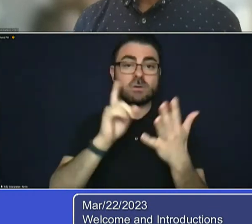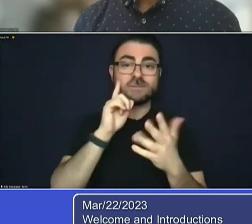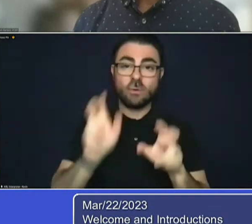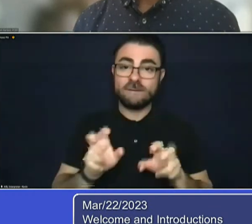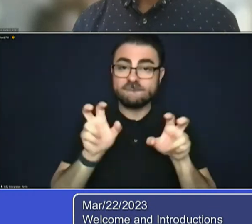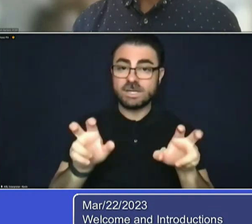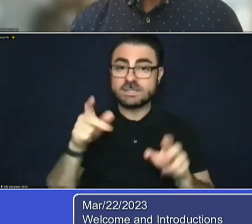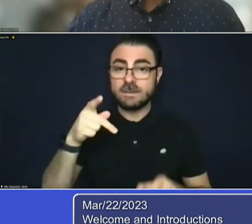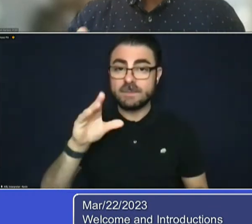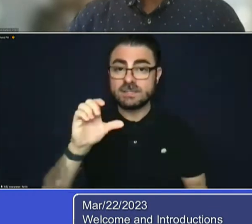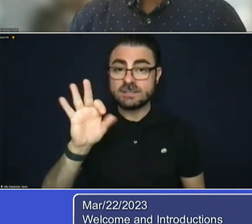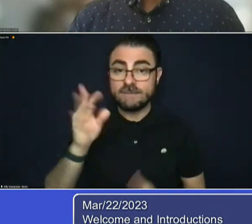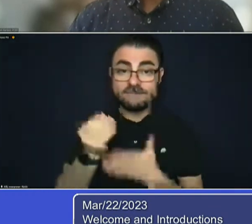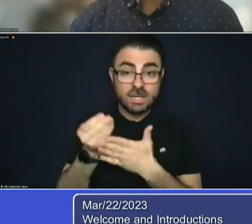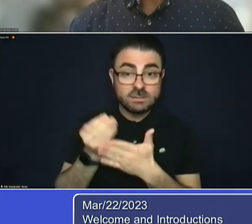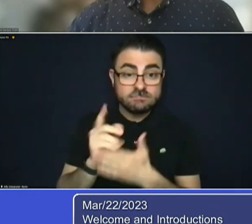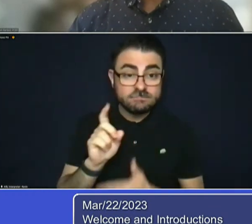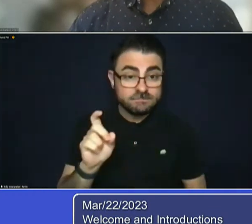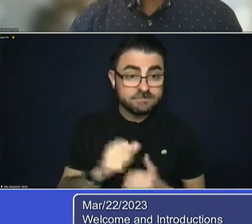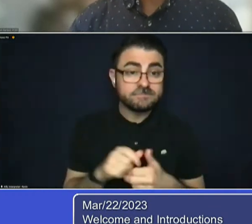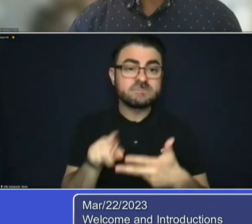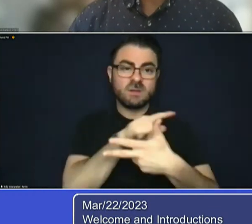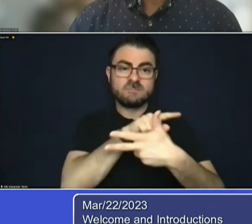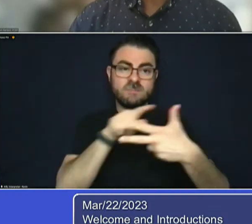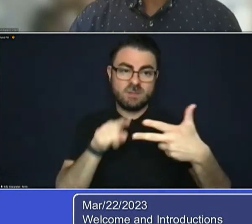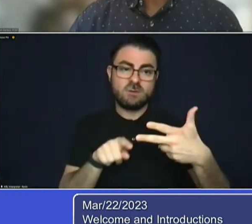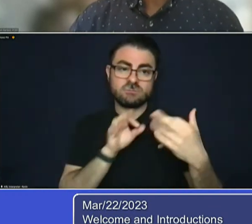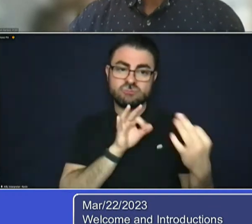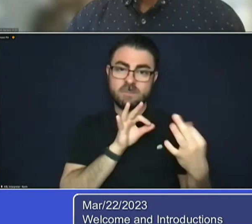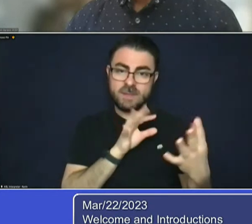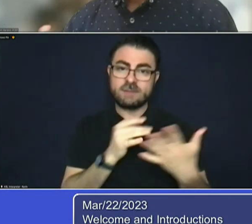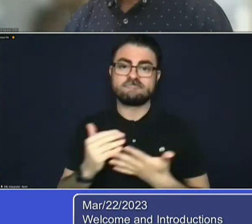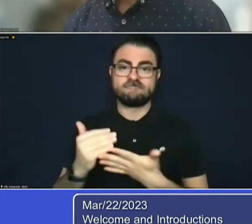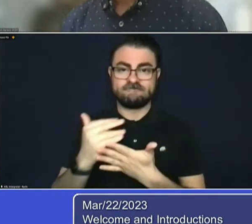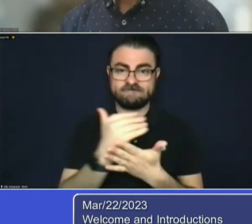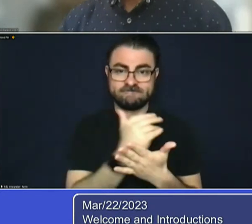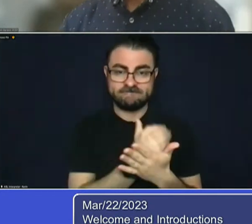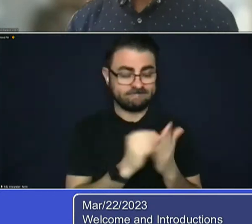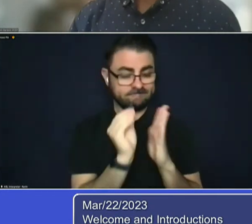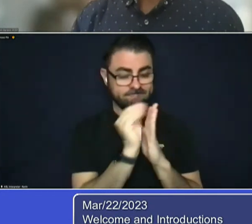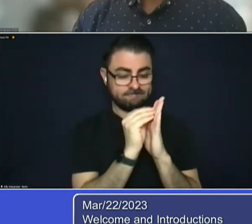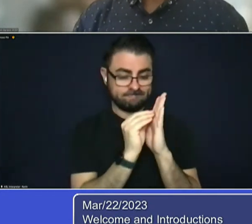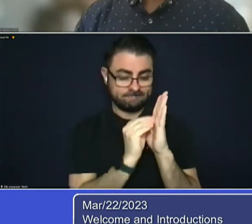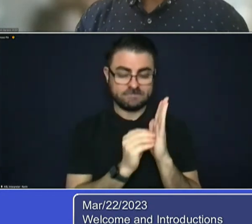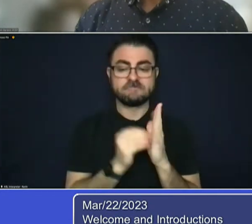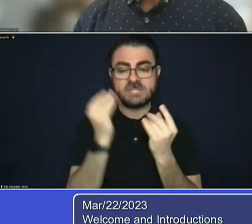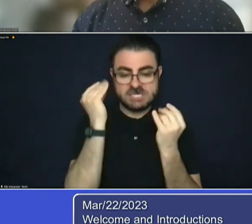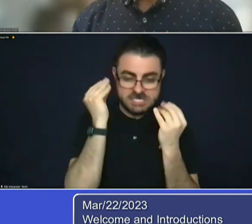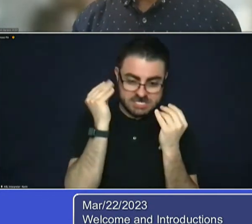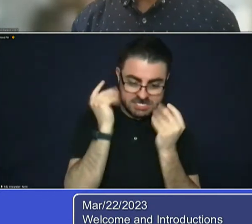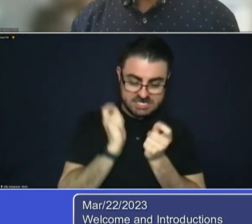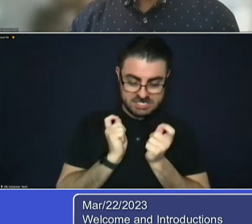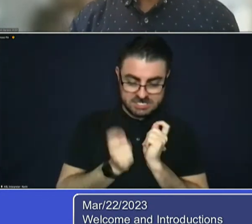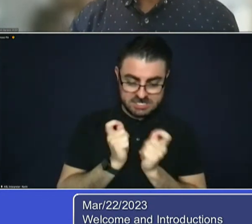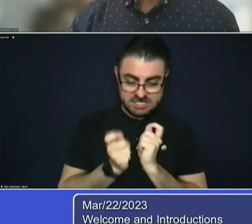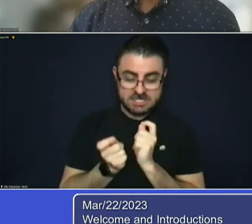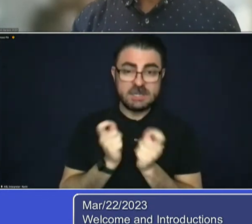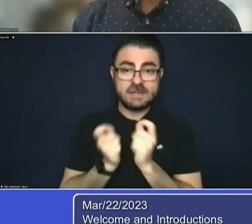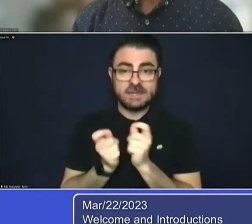APPROACH TO PCEF FUNDS. WE WILL TAKE THAT INPUT OVER THE NEXT SEVERAL WEEKS, AND WE WILL